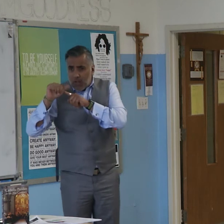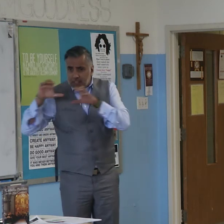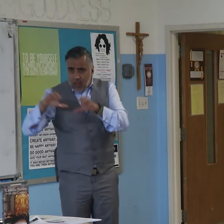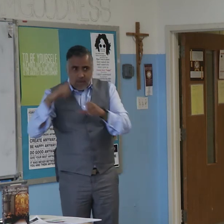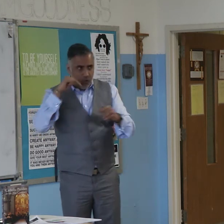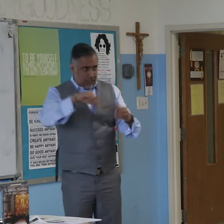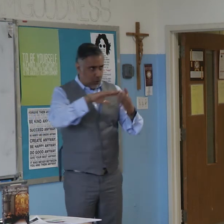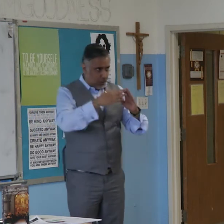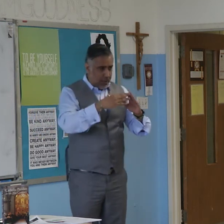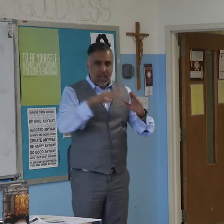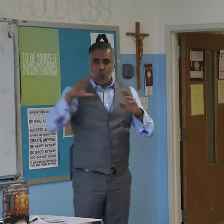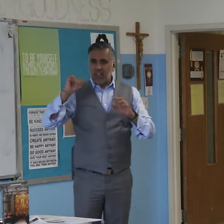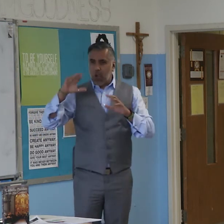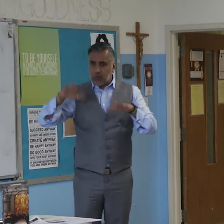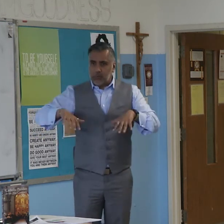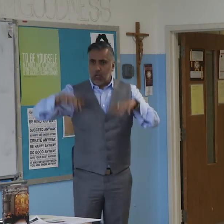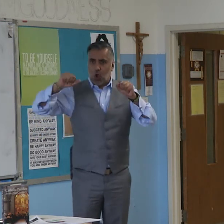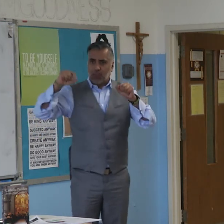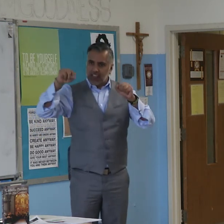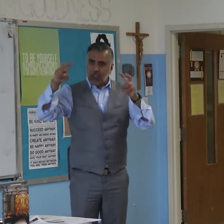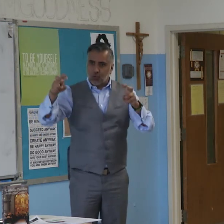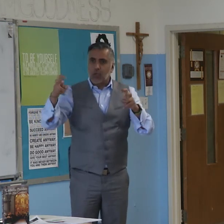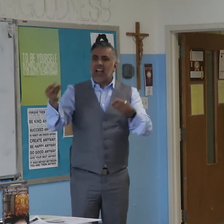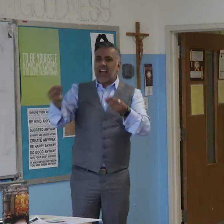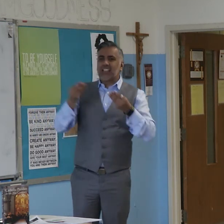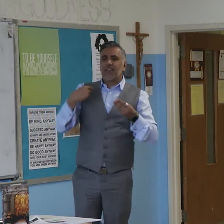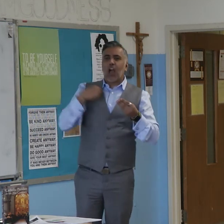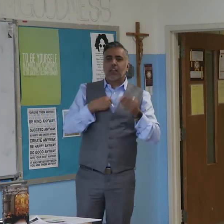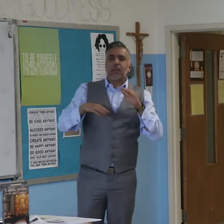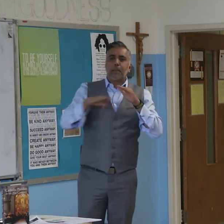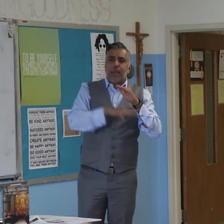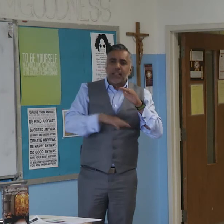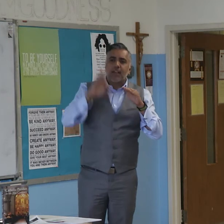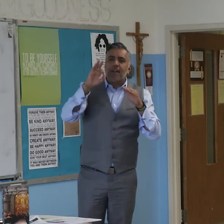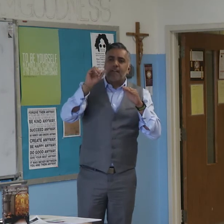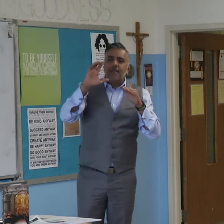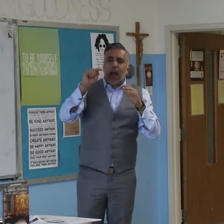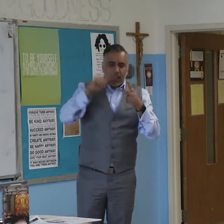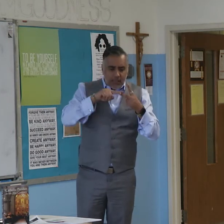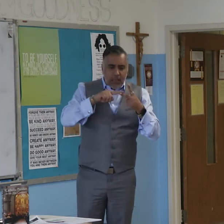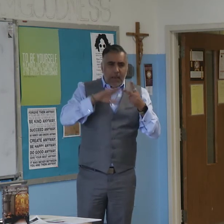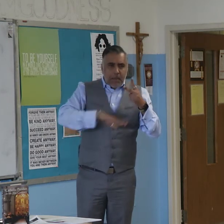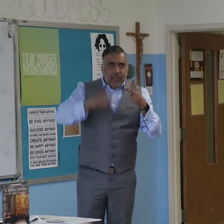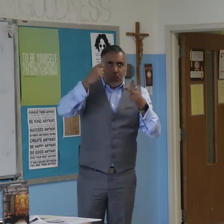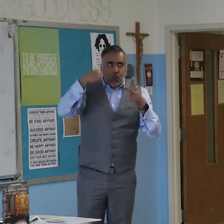for this issue has given us some basic facts, the basic understandings to move forward.